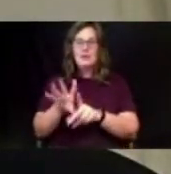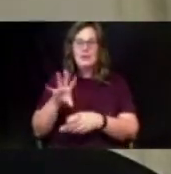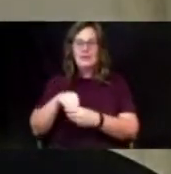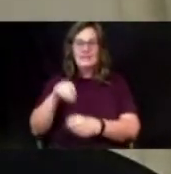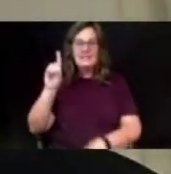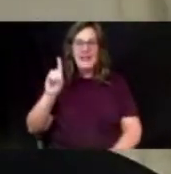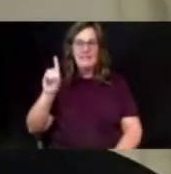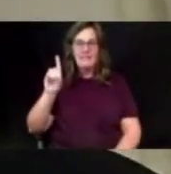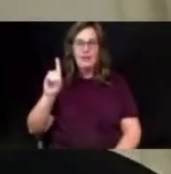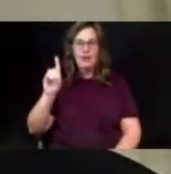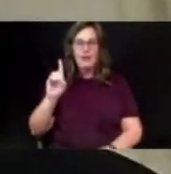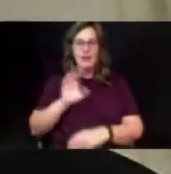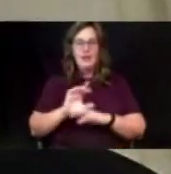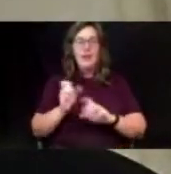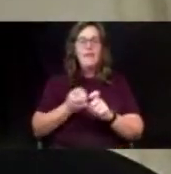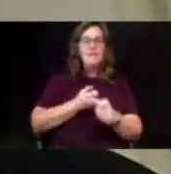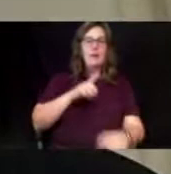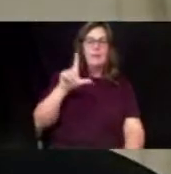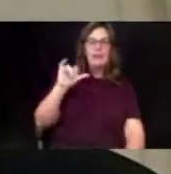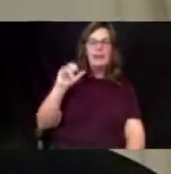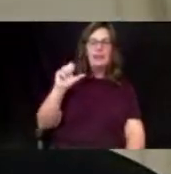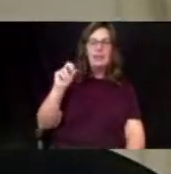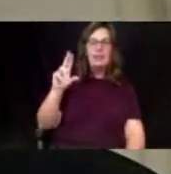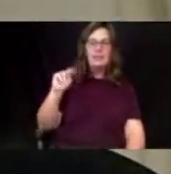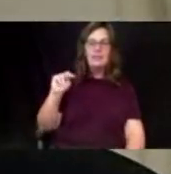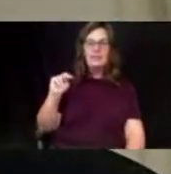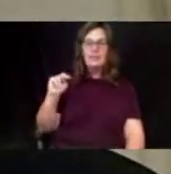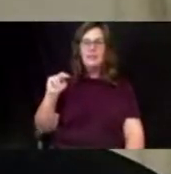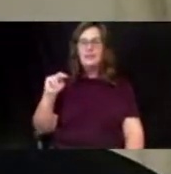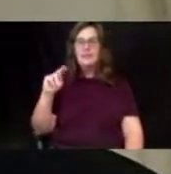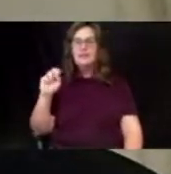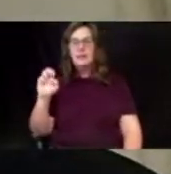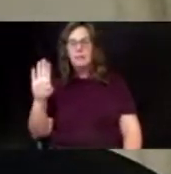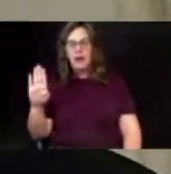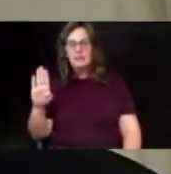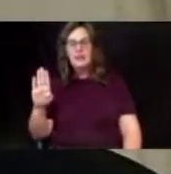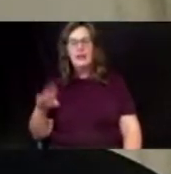from lincoln nebraska went to college on the east coast lived in boston for about 10 years